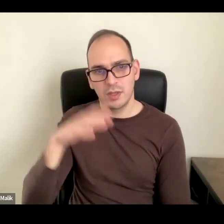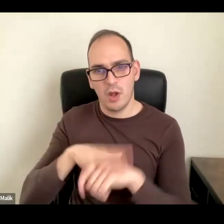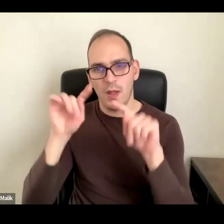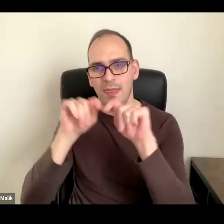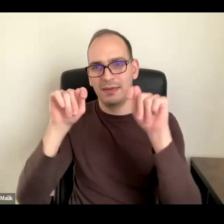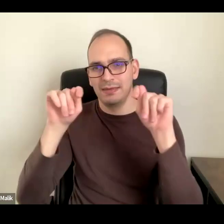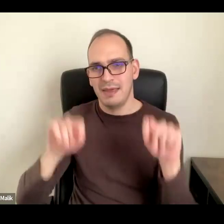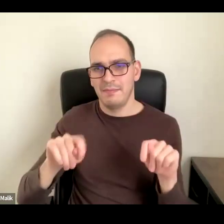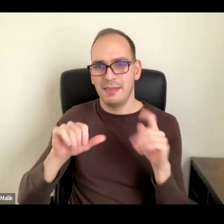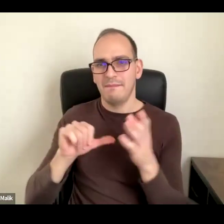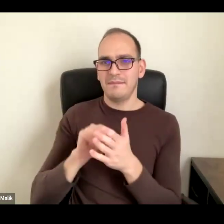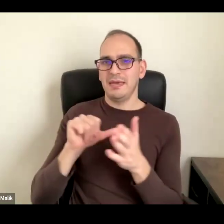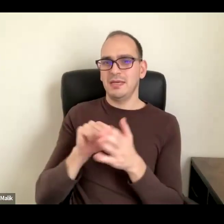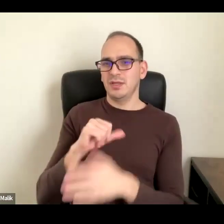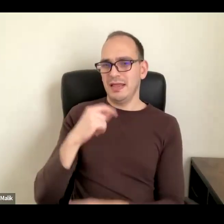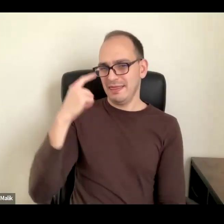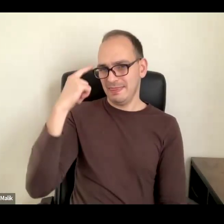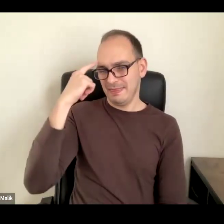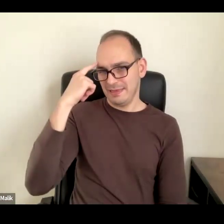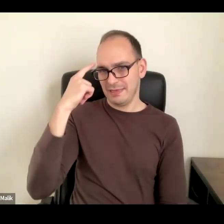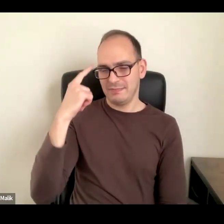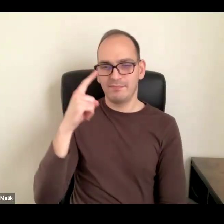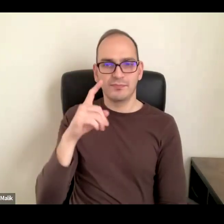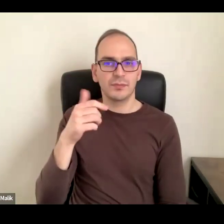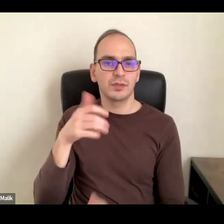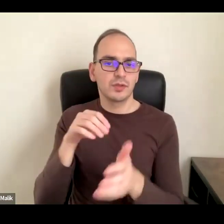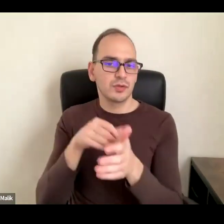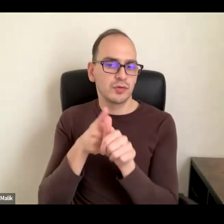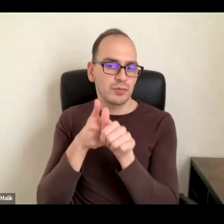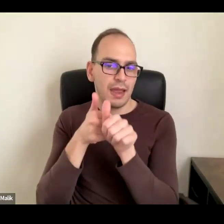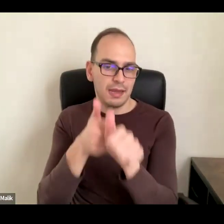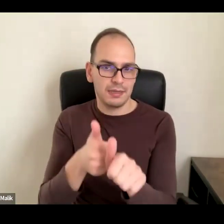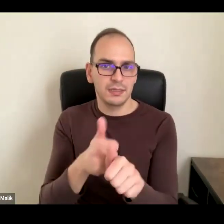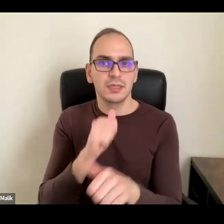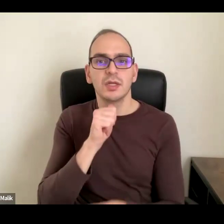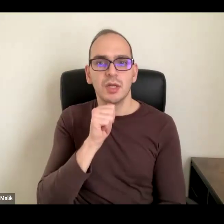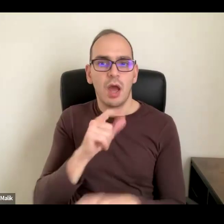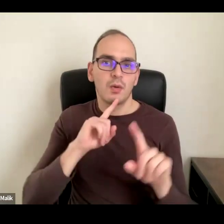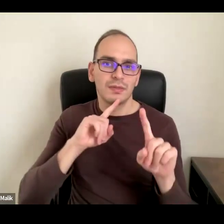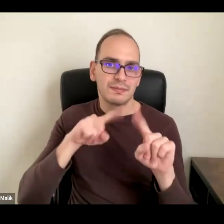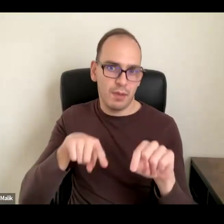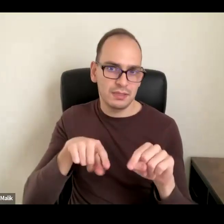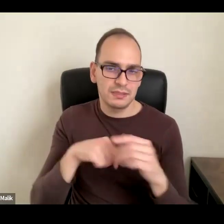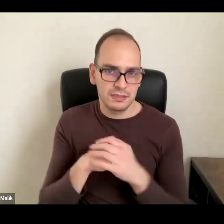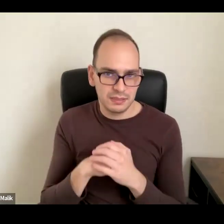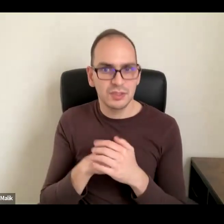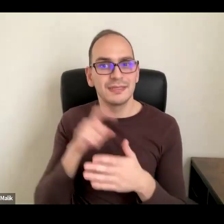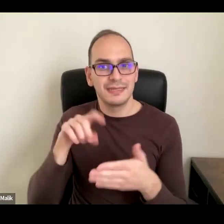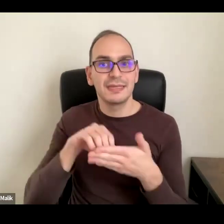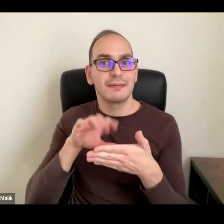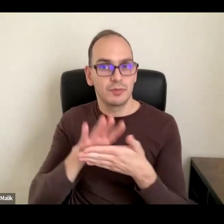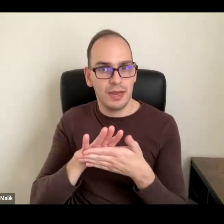I think um where you can track nonresponsiveness. So you need to keep track of invitations to